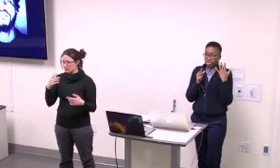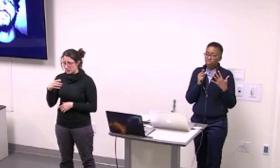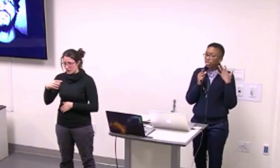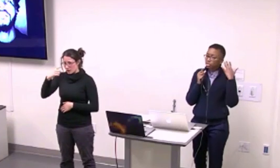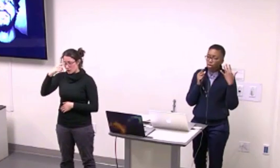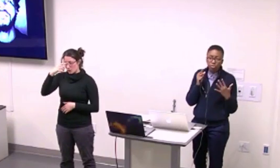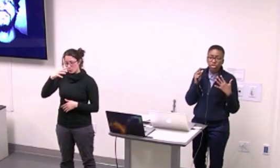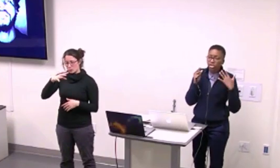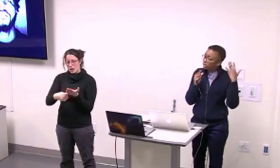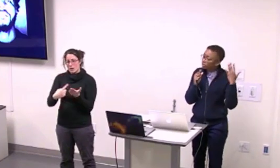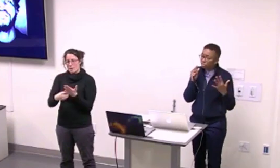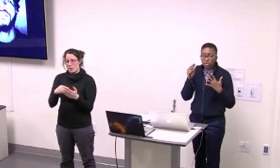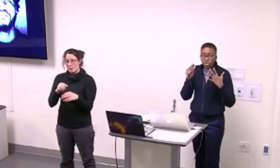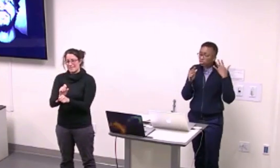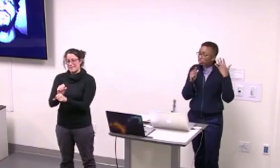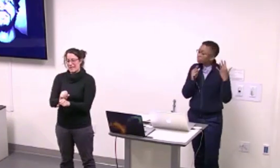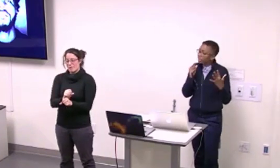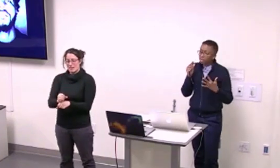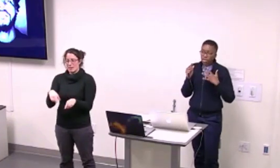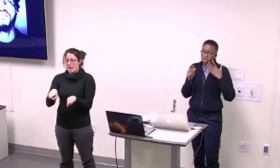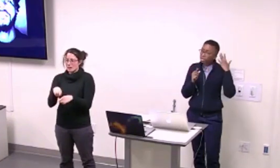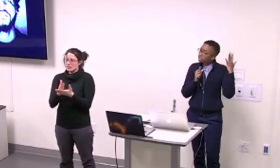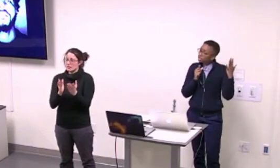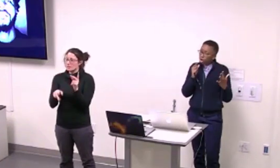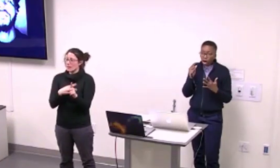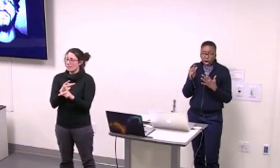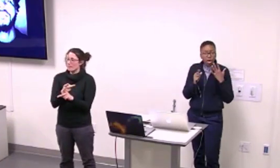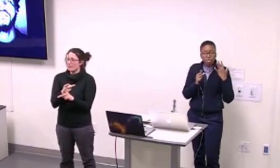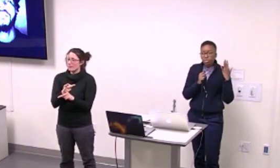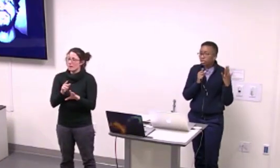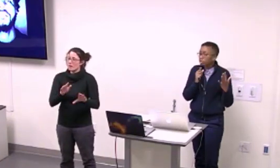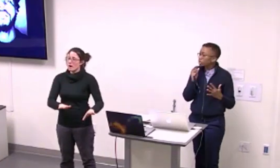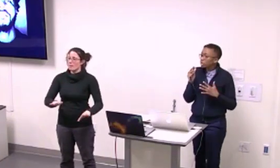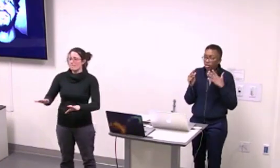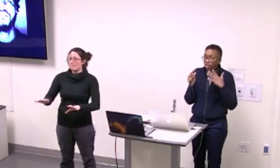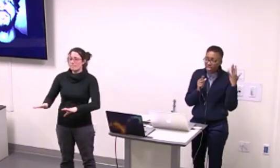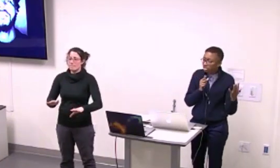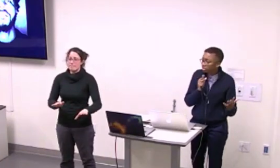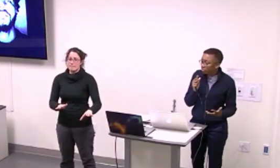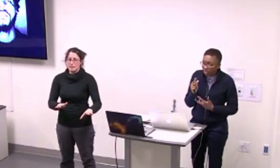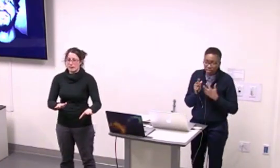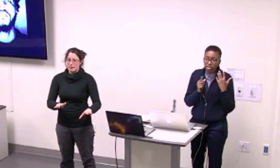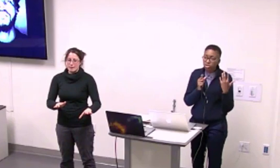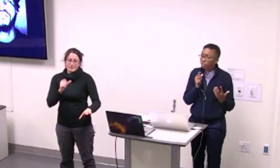as though it was just some sort of like calm. Less-than-violent experience.